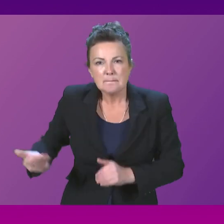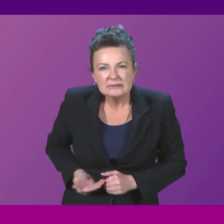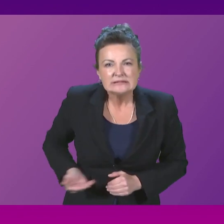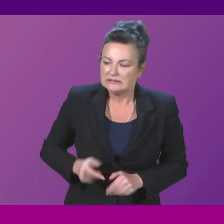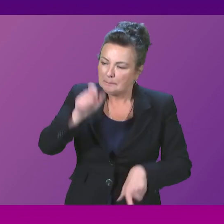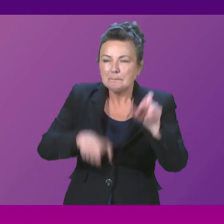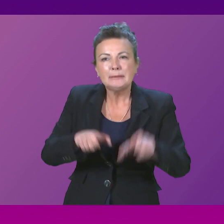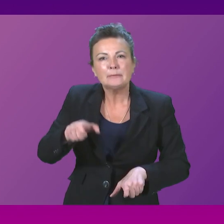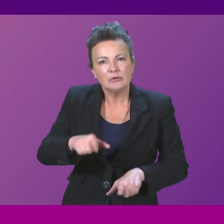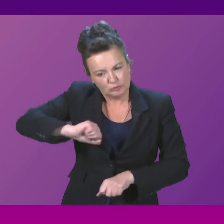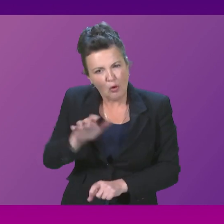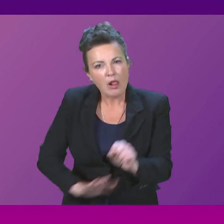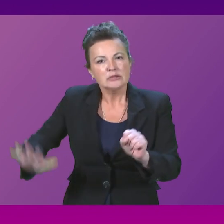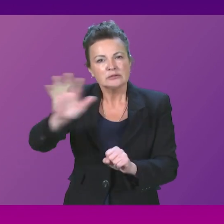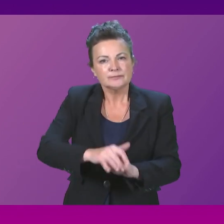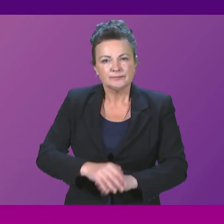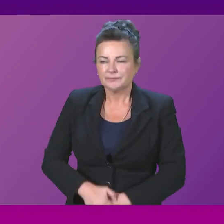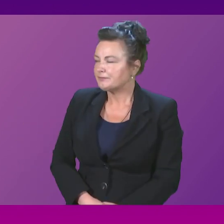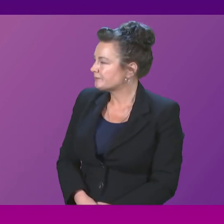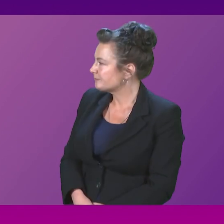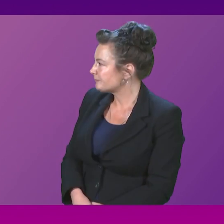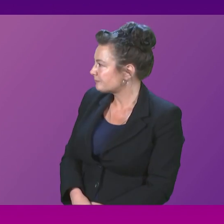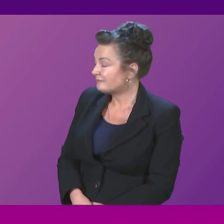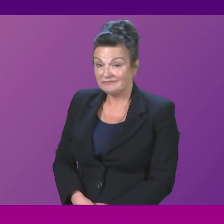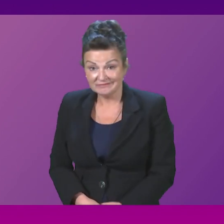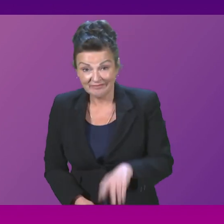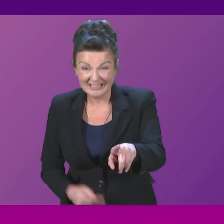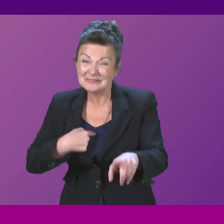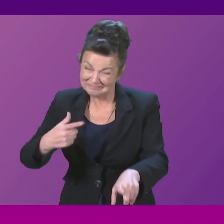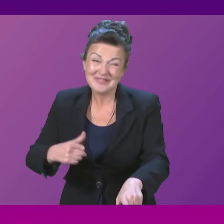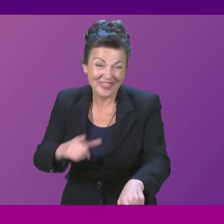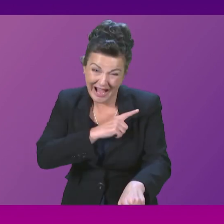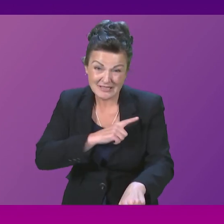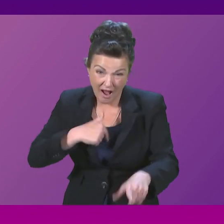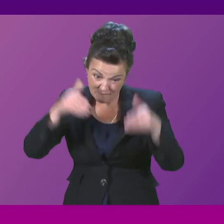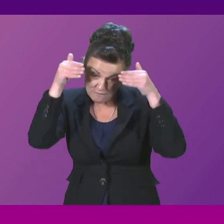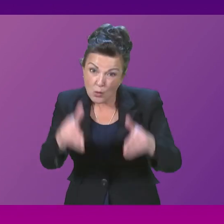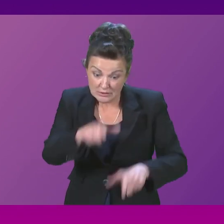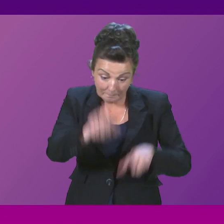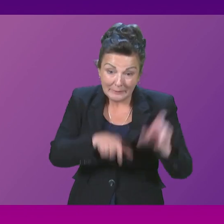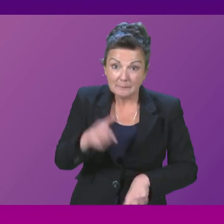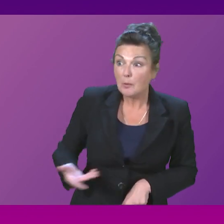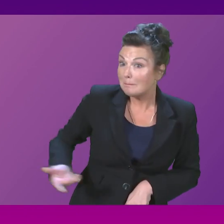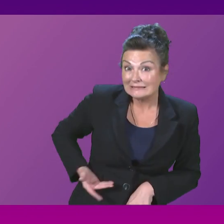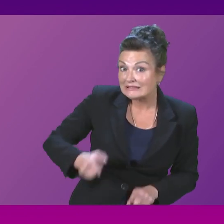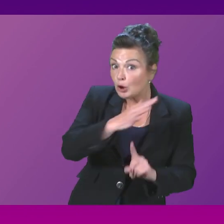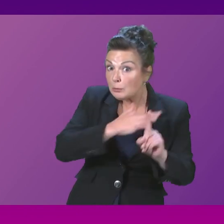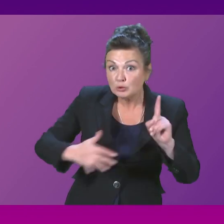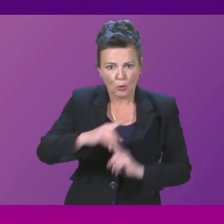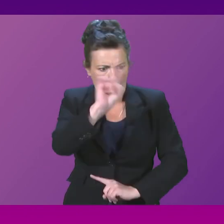It is because I am focusing on people, businesses and communities and what is best for them,